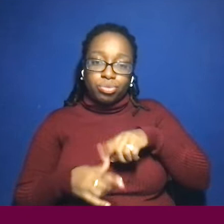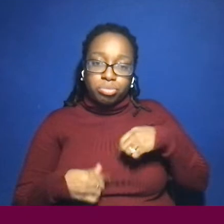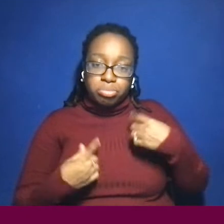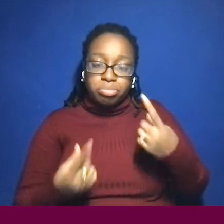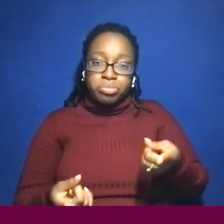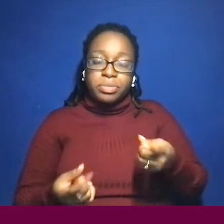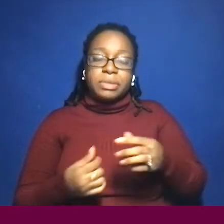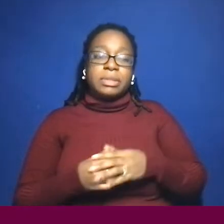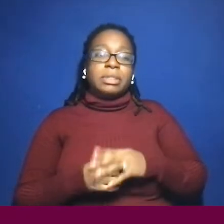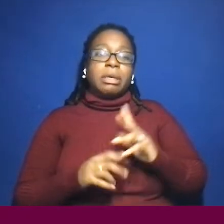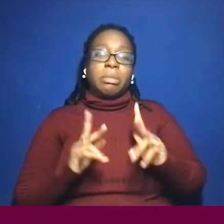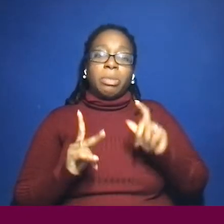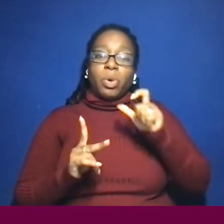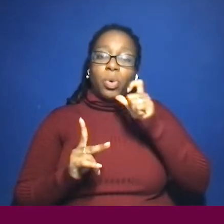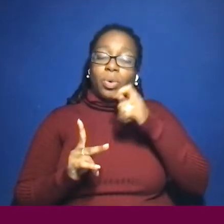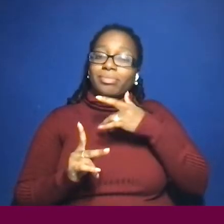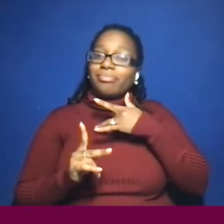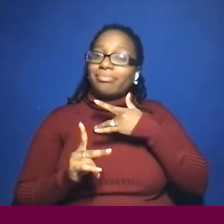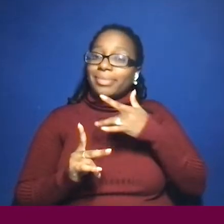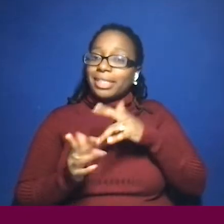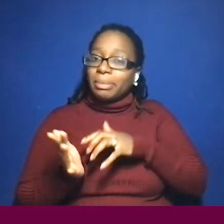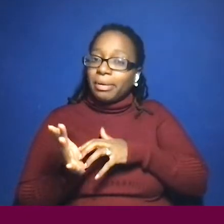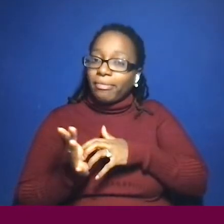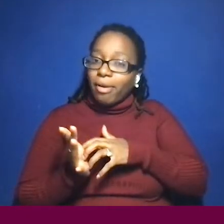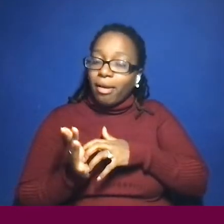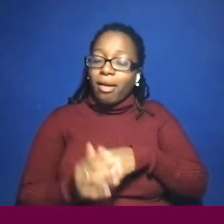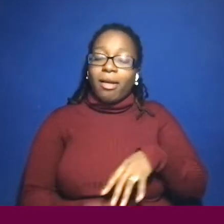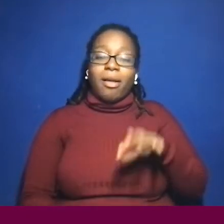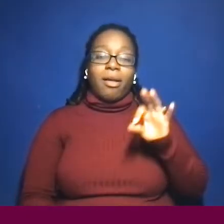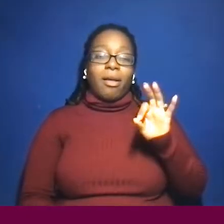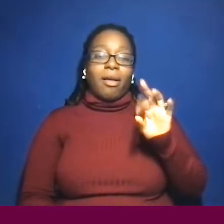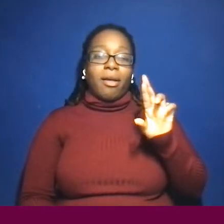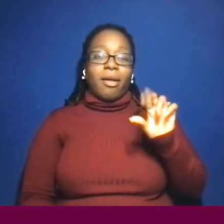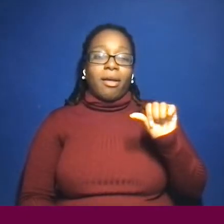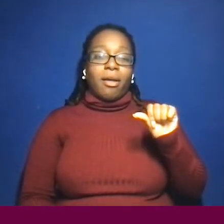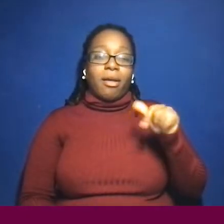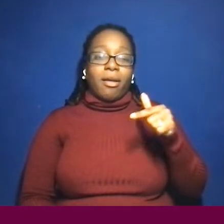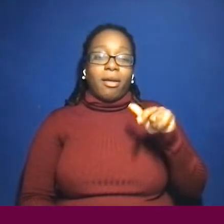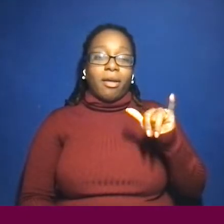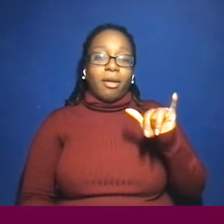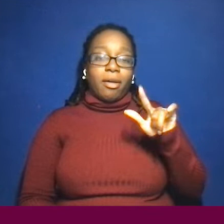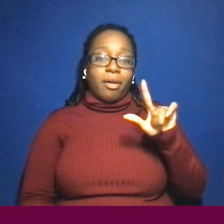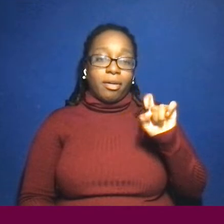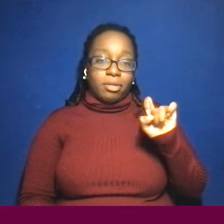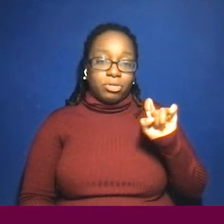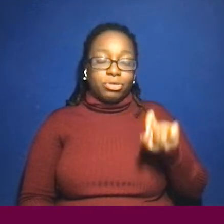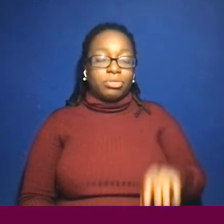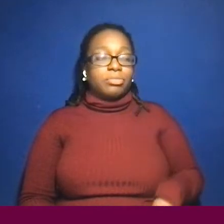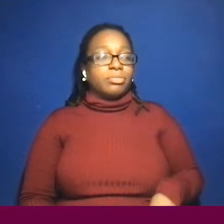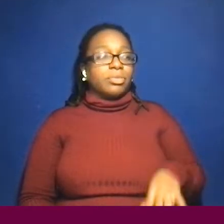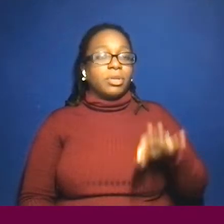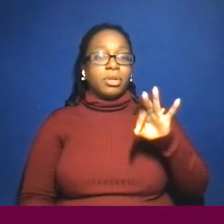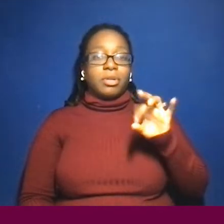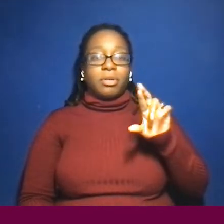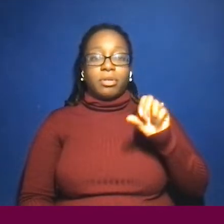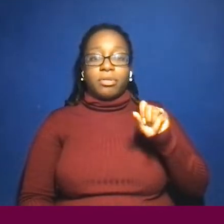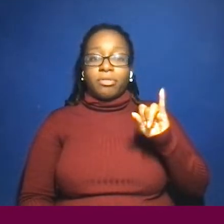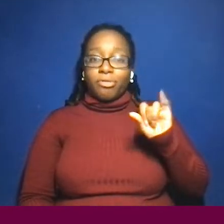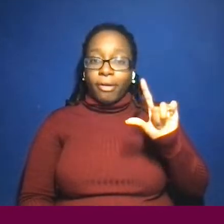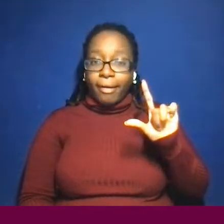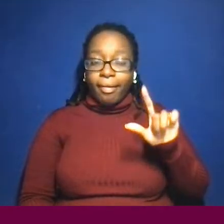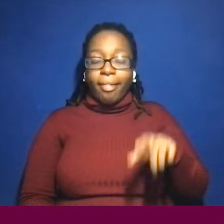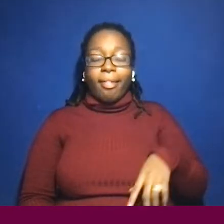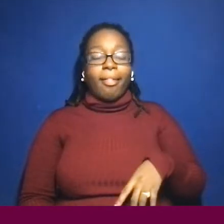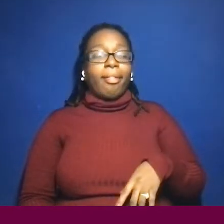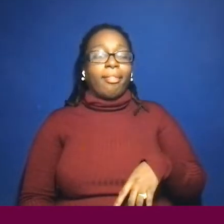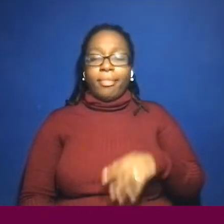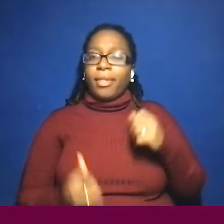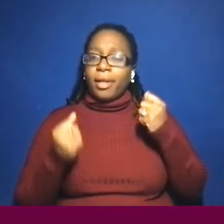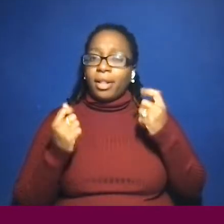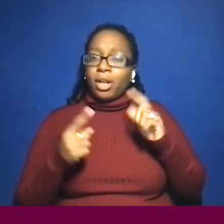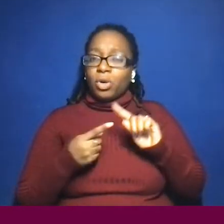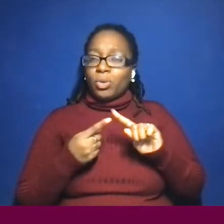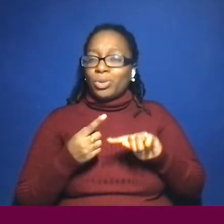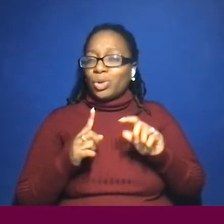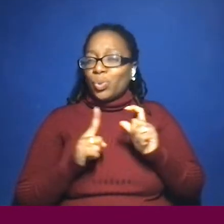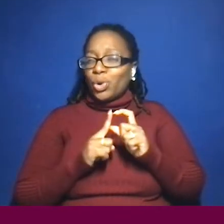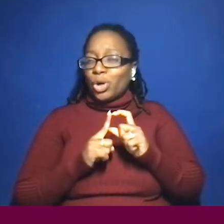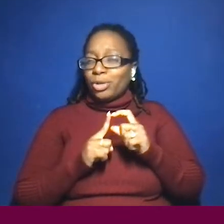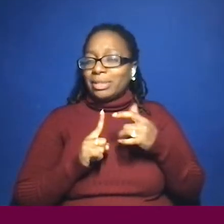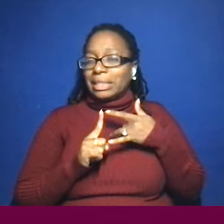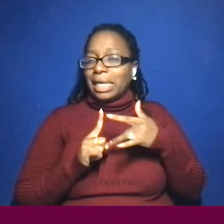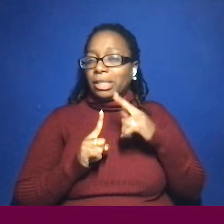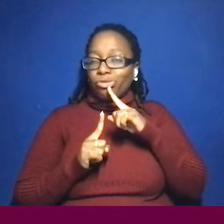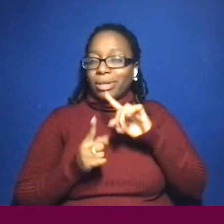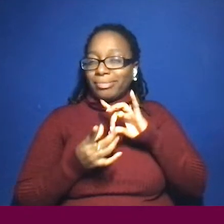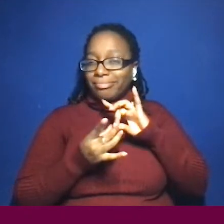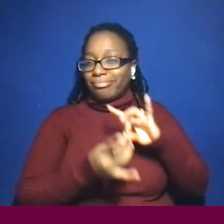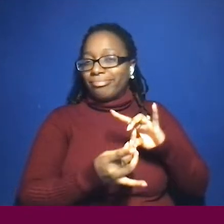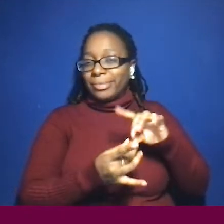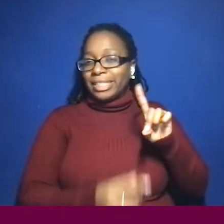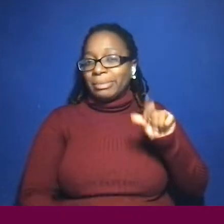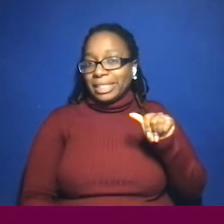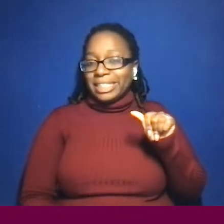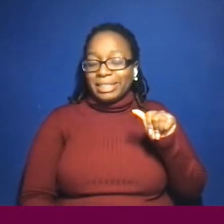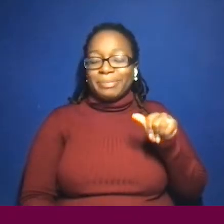people who are fragile, people who are frail, all those euphemisms for disability, which, disability